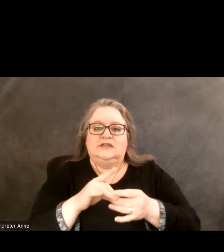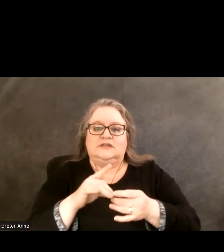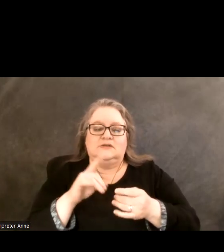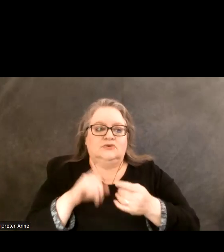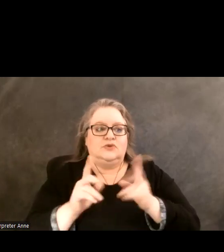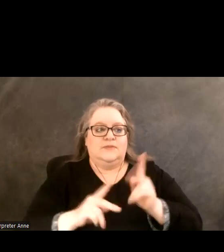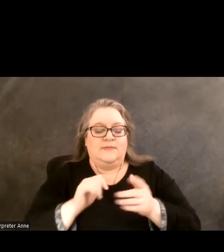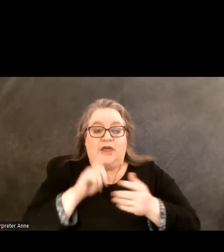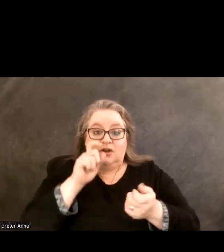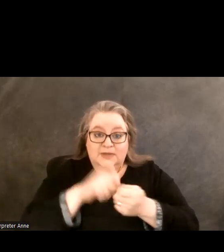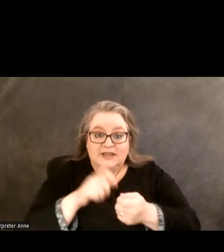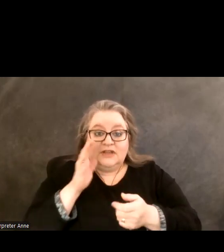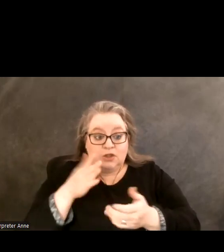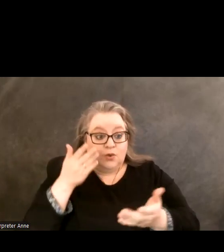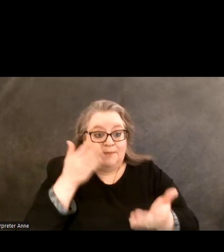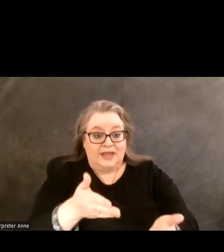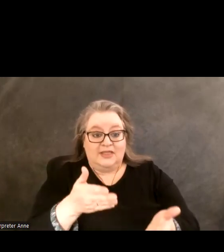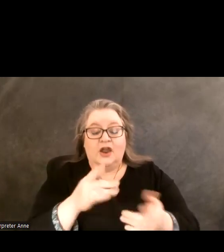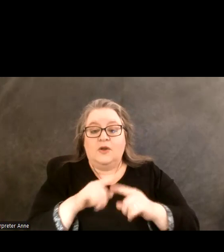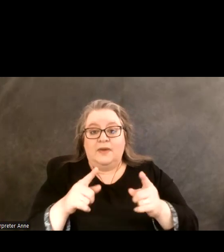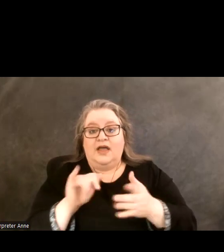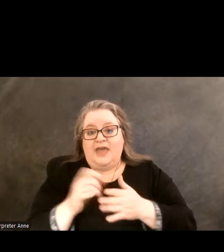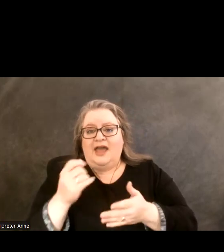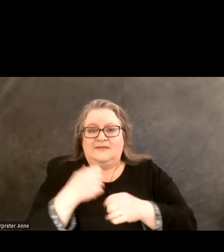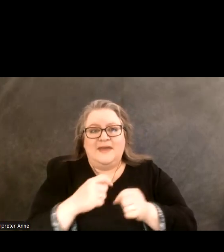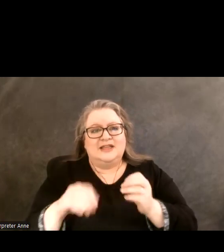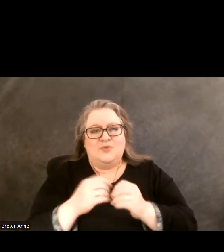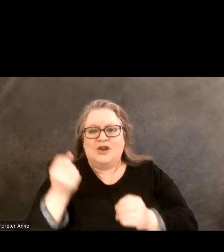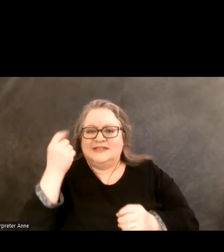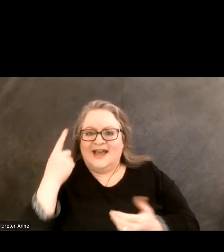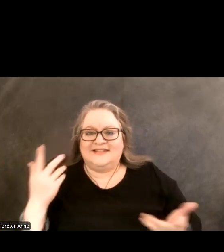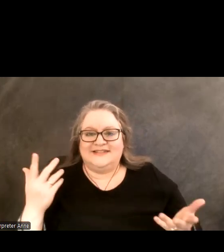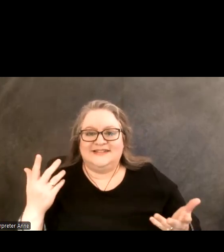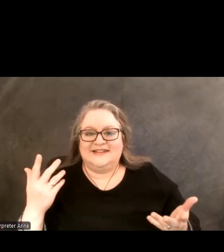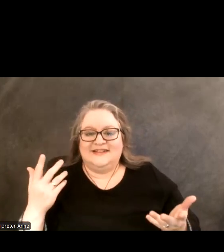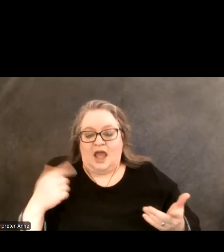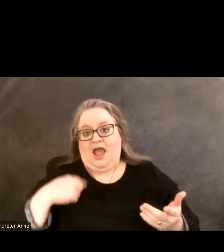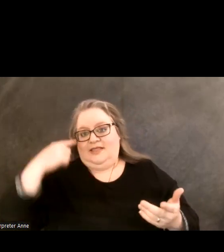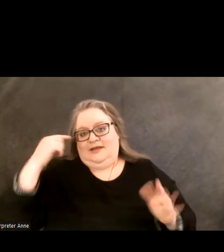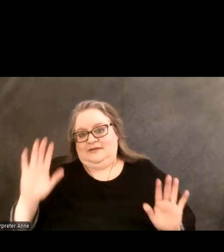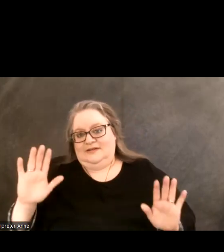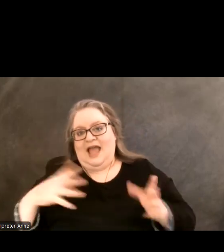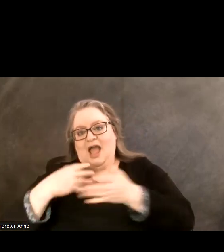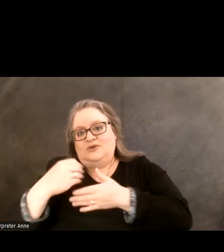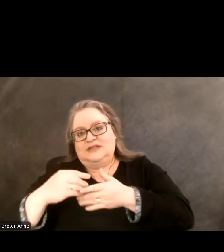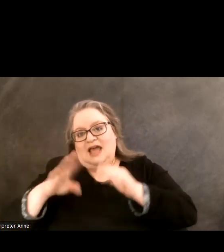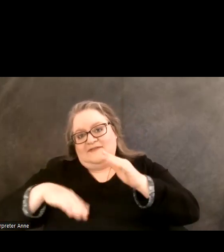specifically going to be there, but that makes more sense, I think, outside of the baseline access that we should be